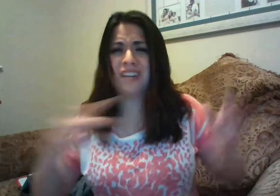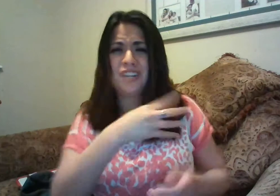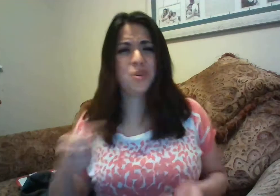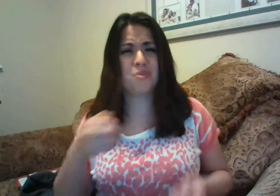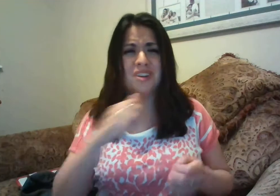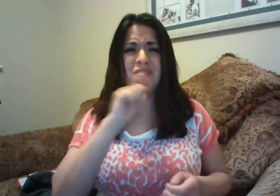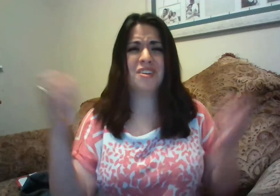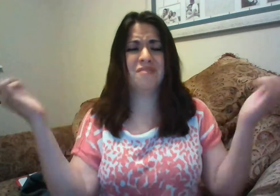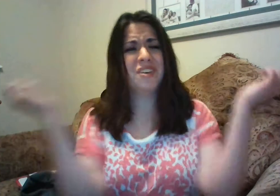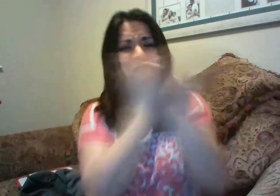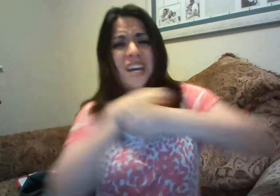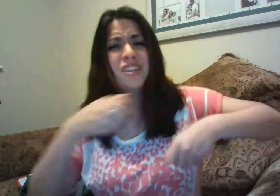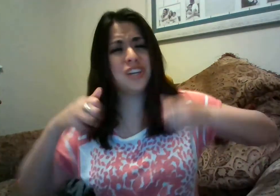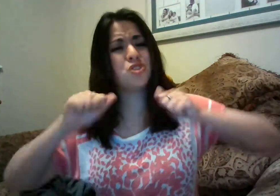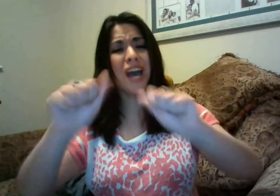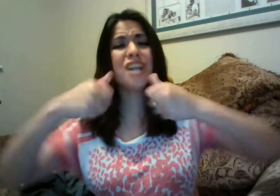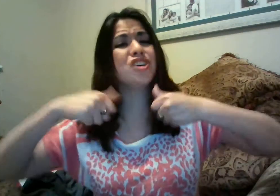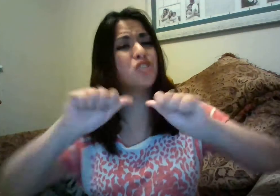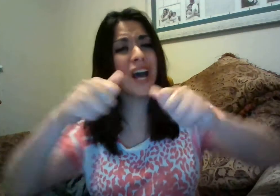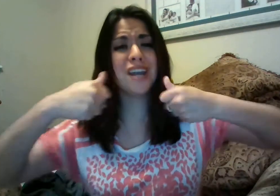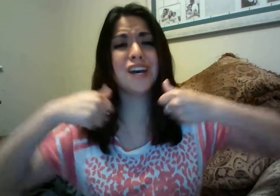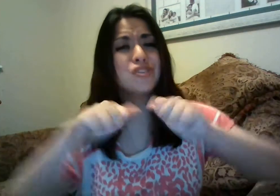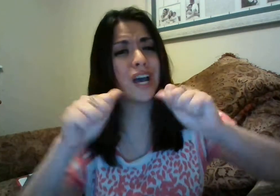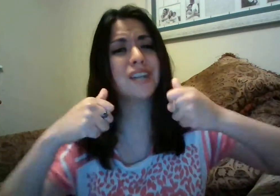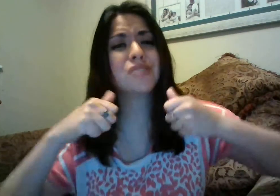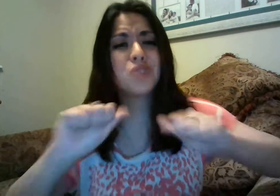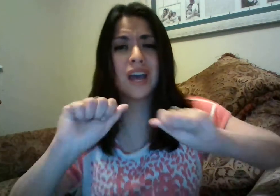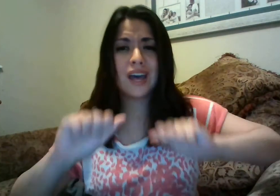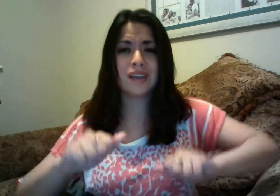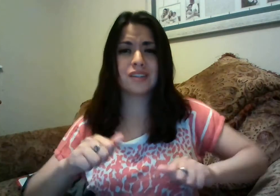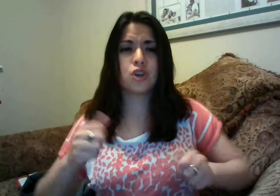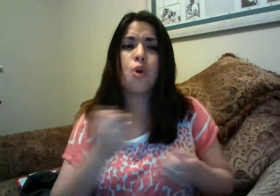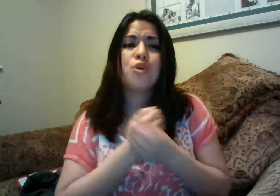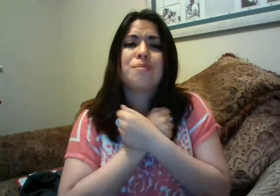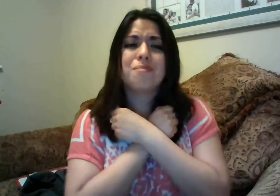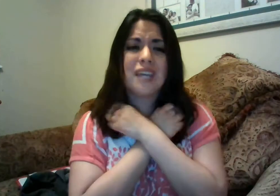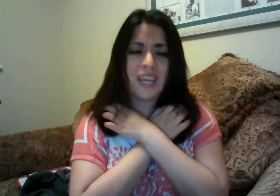And I don't wanna fight I try and I try and I try and I try and I try Just hold me,